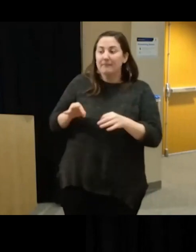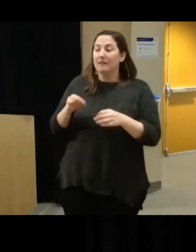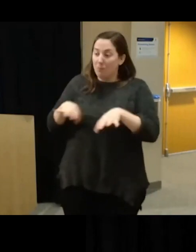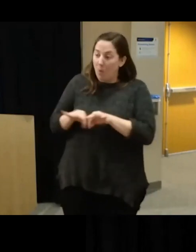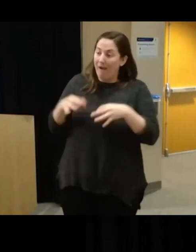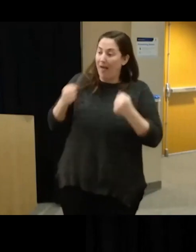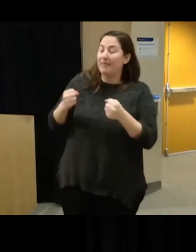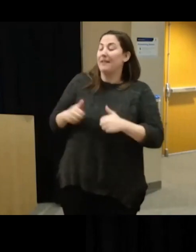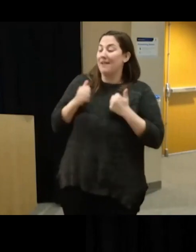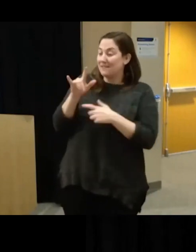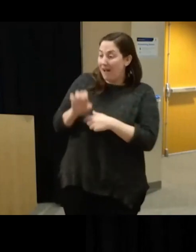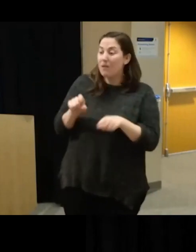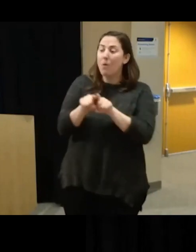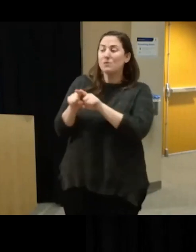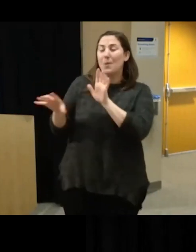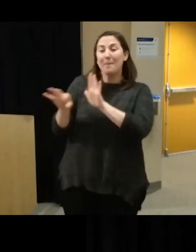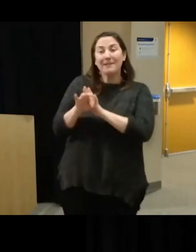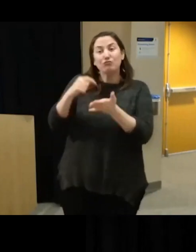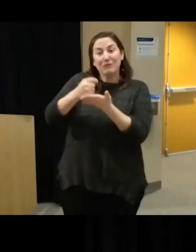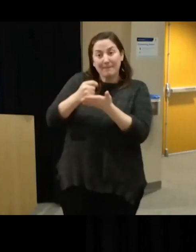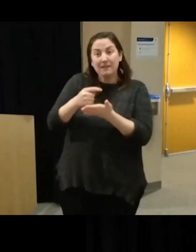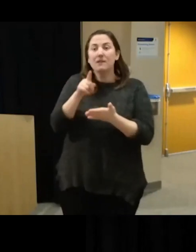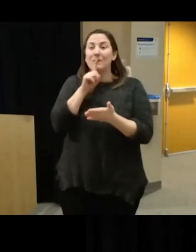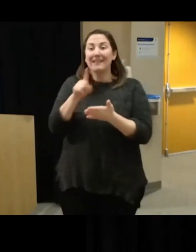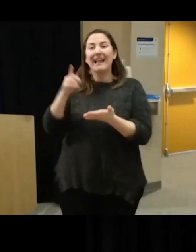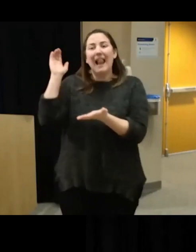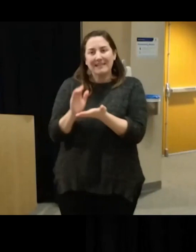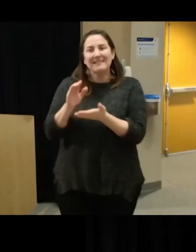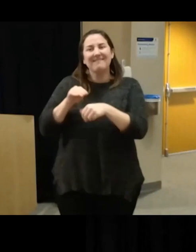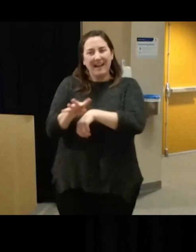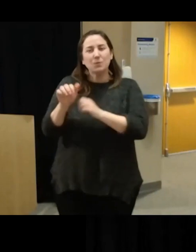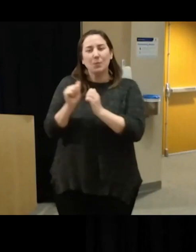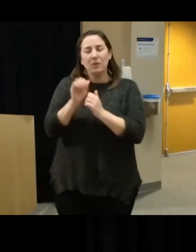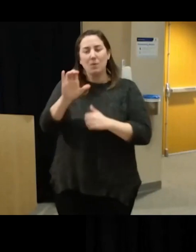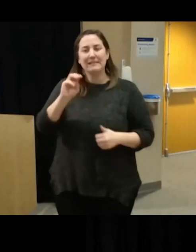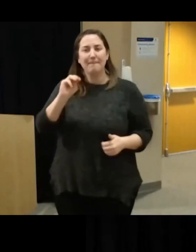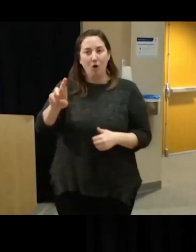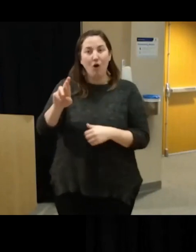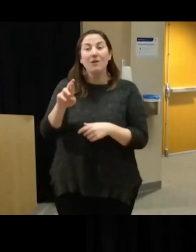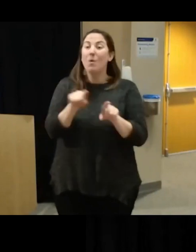treatments that are less carbon metabolically toxic and we need to monitor without monitoring.